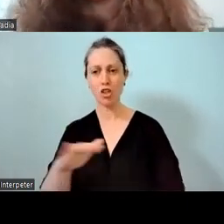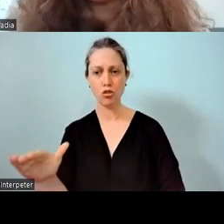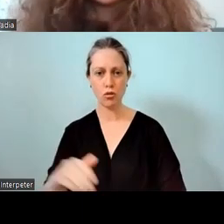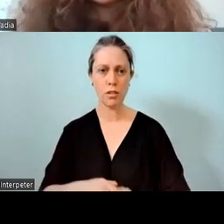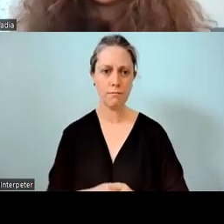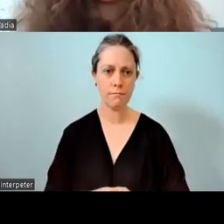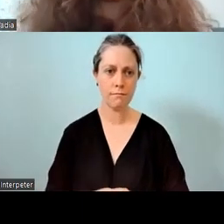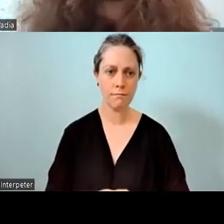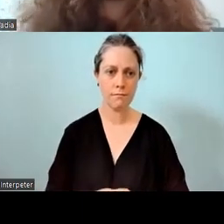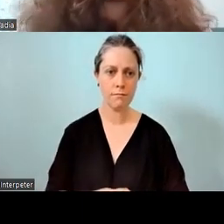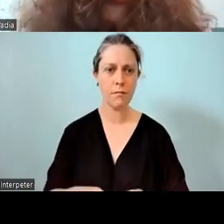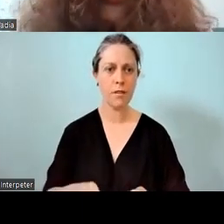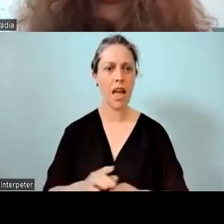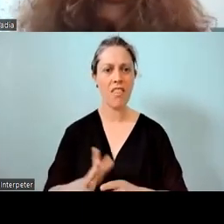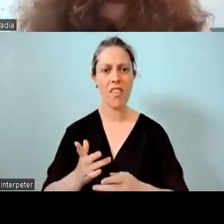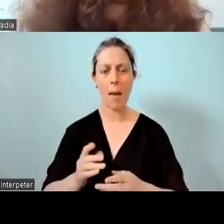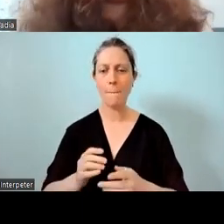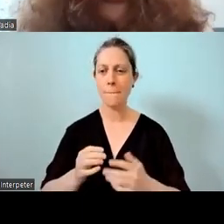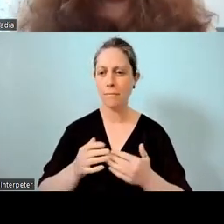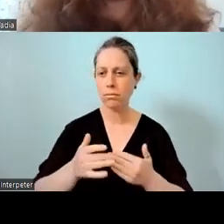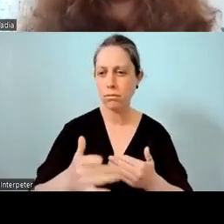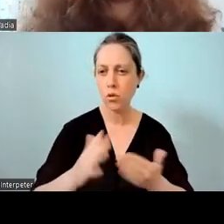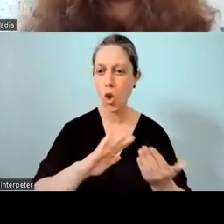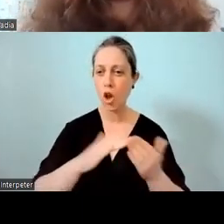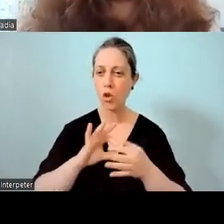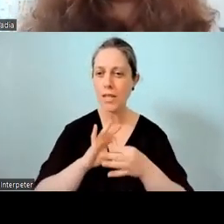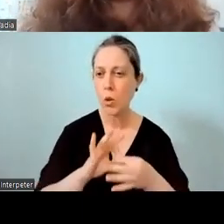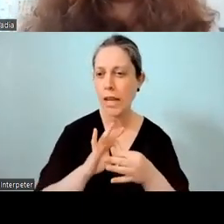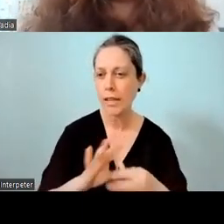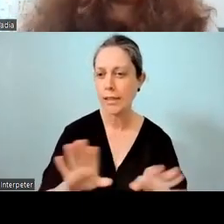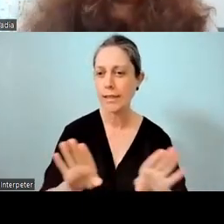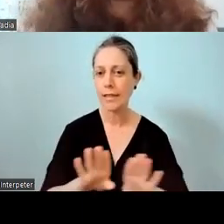and community connections and all of those lovely things that should be happening.